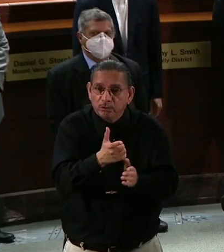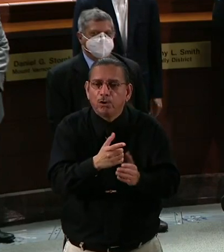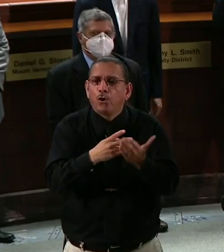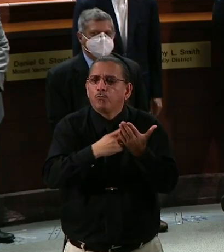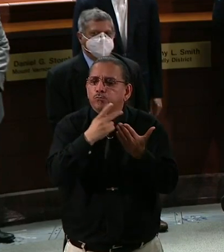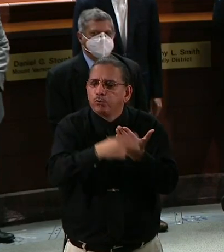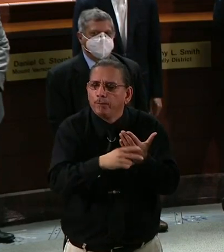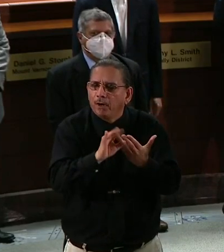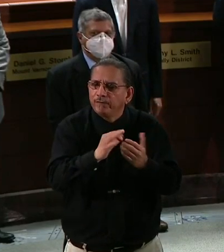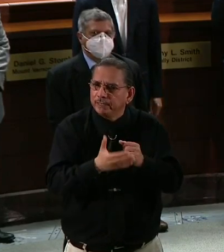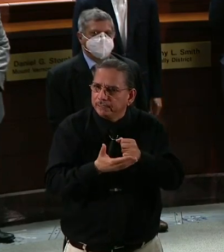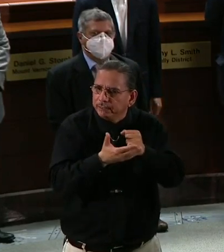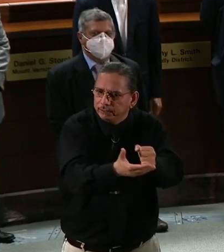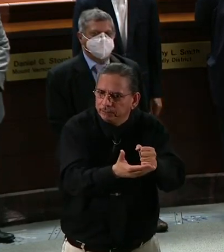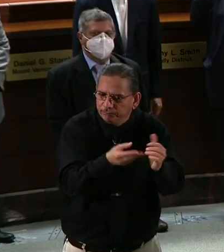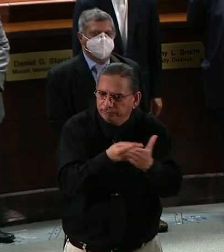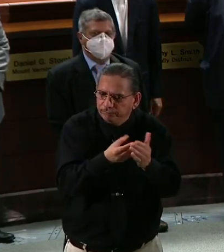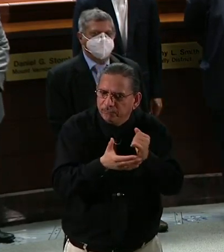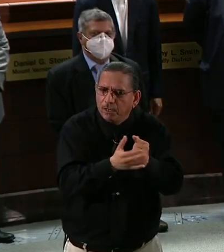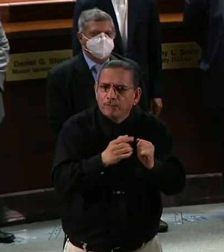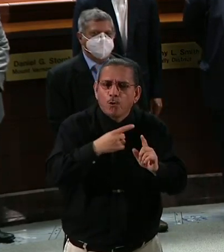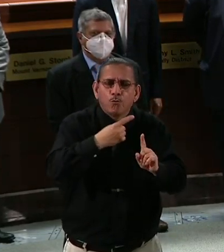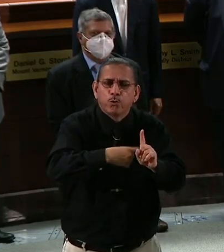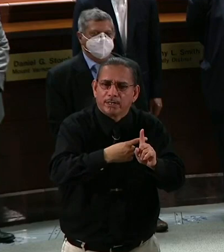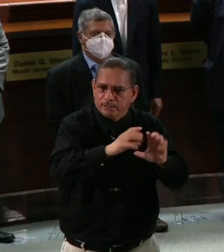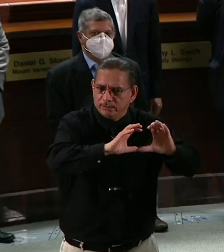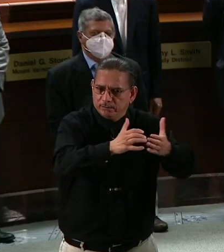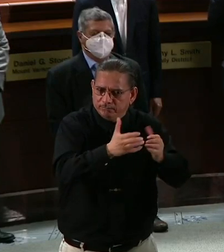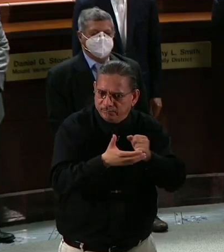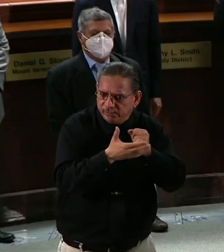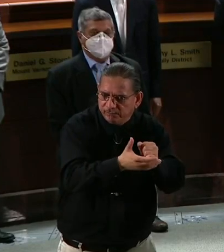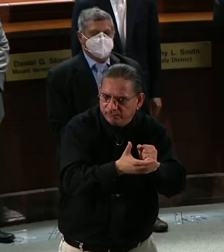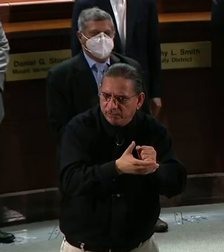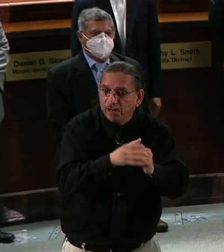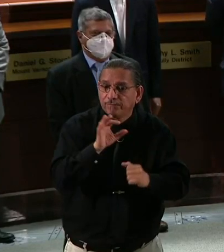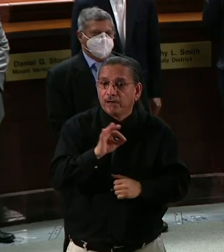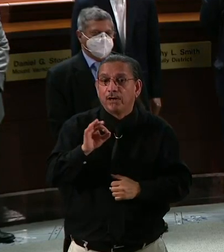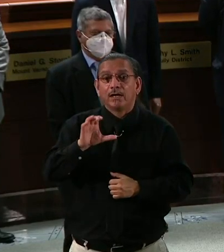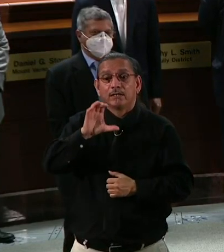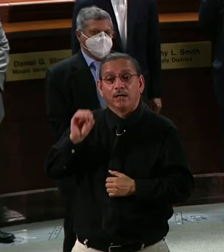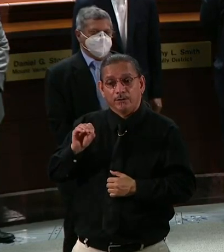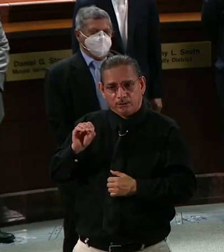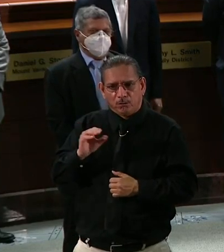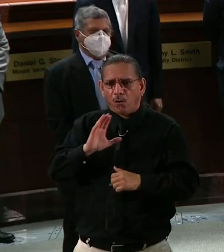SHUT. MANY THAT. NINETEEN NEW